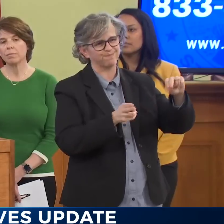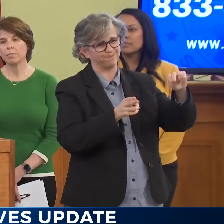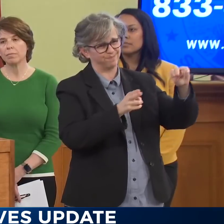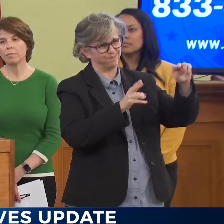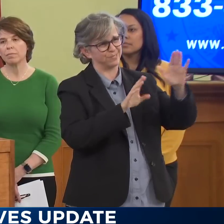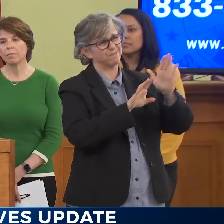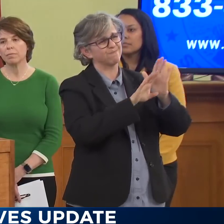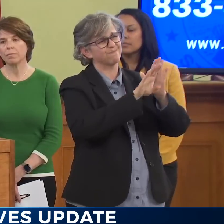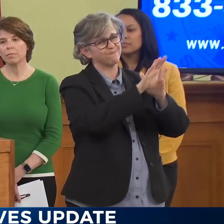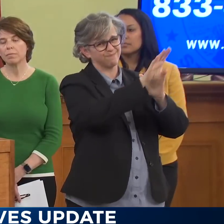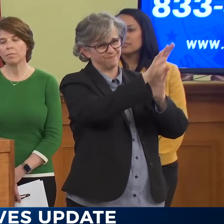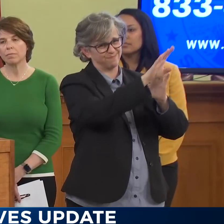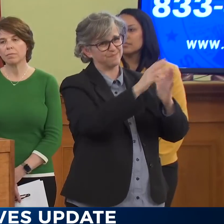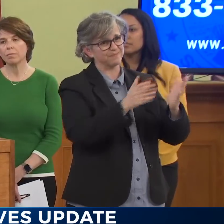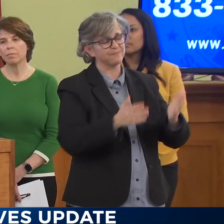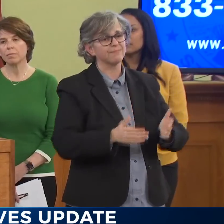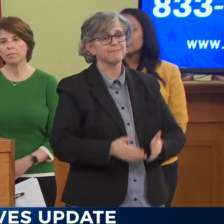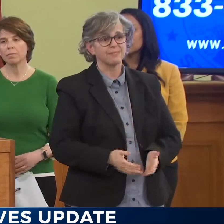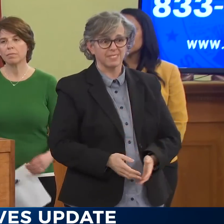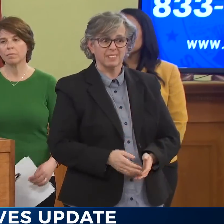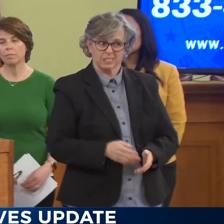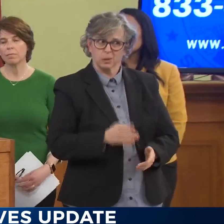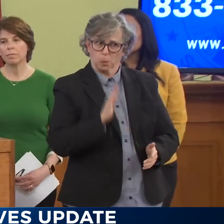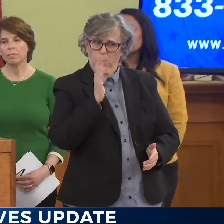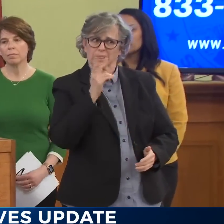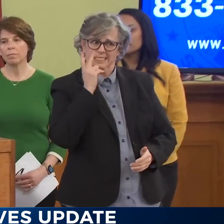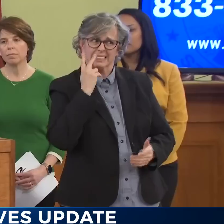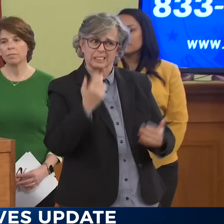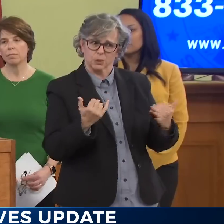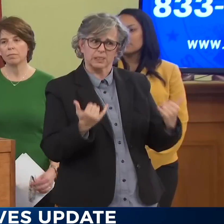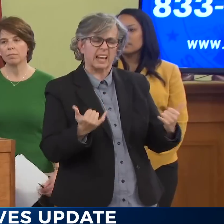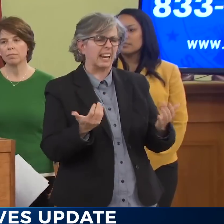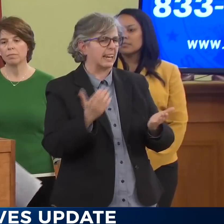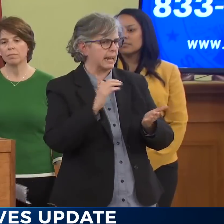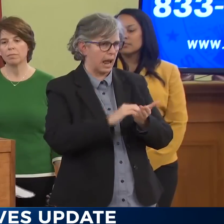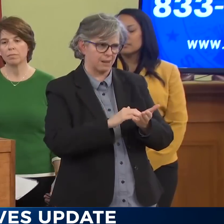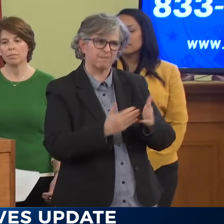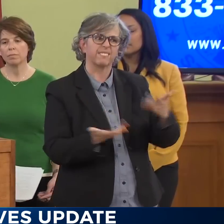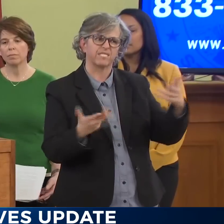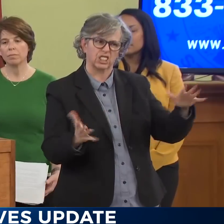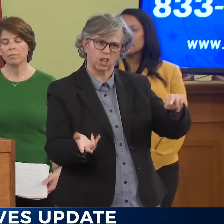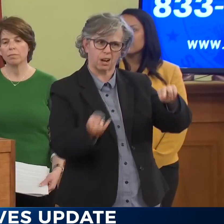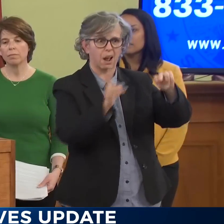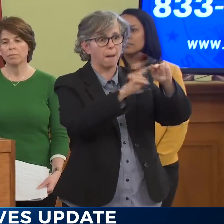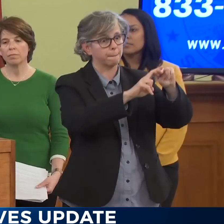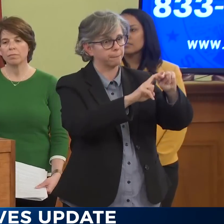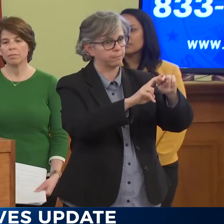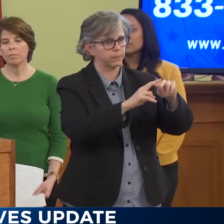EACH DAY WHAT YOU'RE SEEING IS WHAT WE EXPECTED WHICH IS THE NUMBER OF CONFIRMED CORONAVIRUS INDIVIDUALS THAT HAVE BEEN